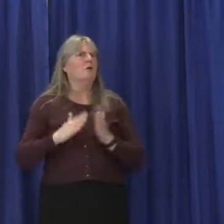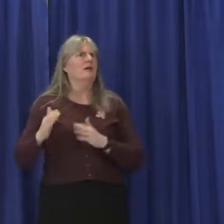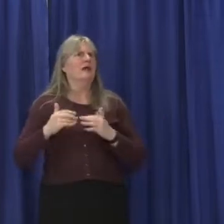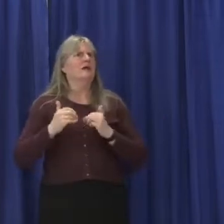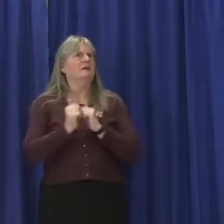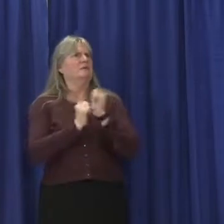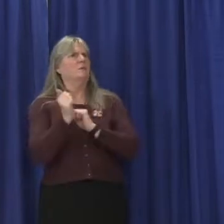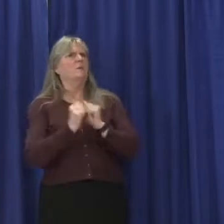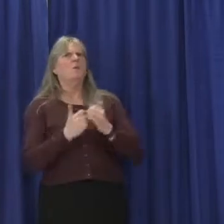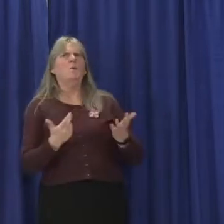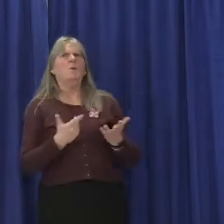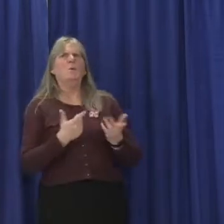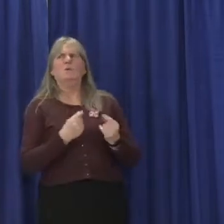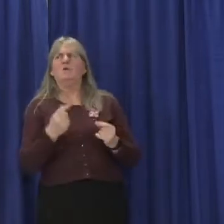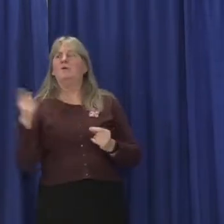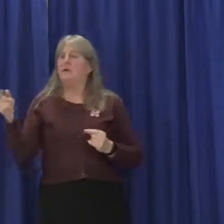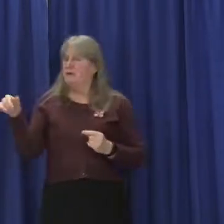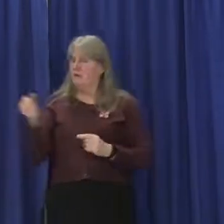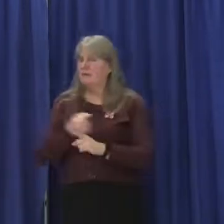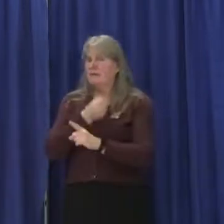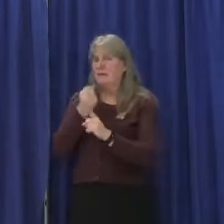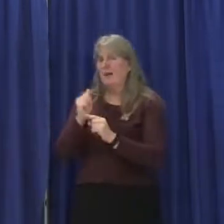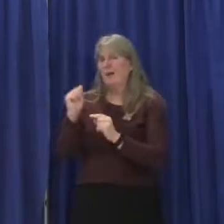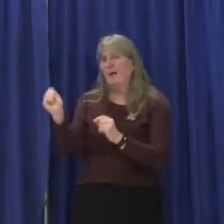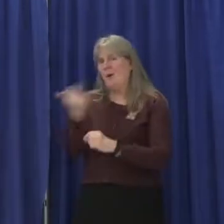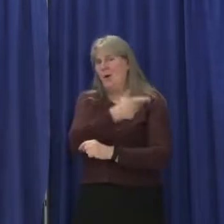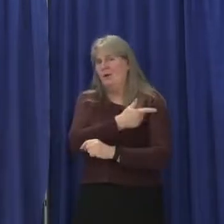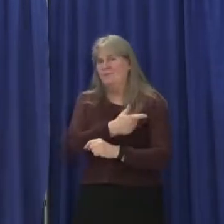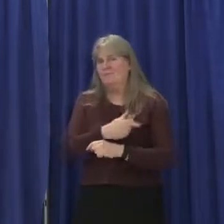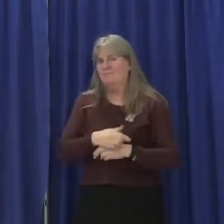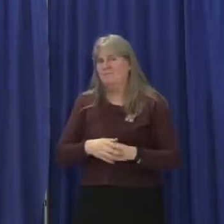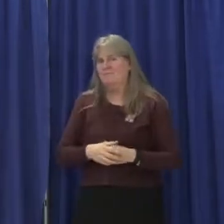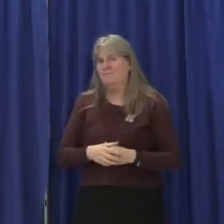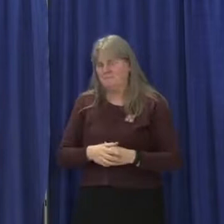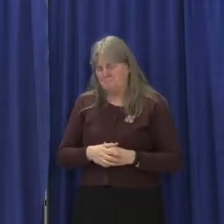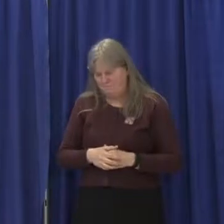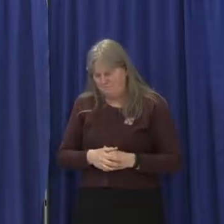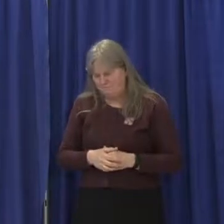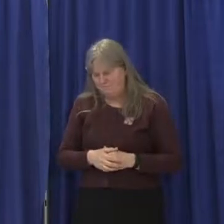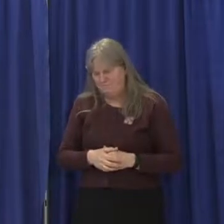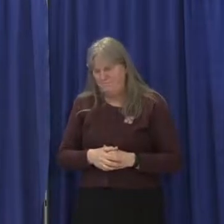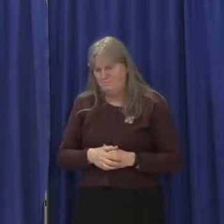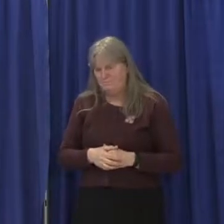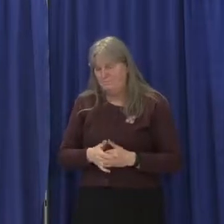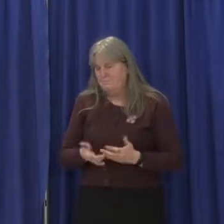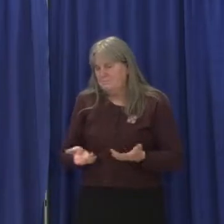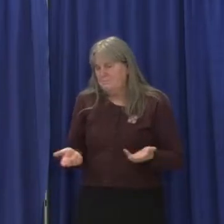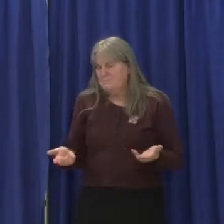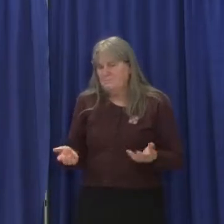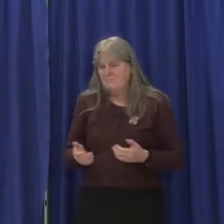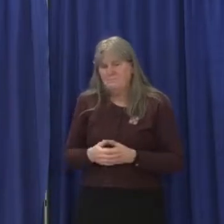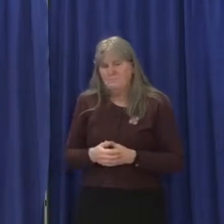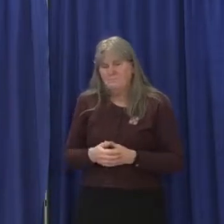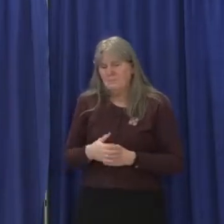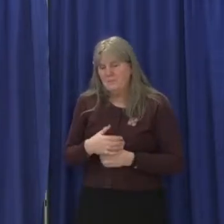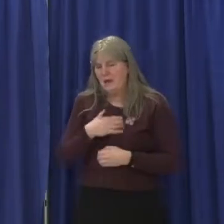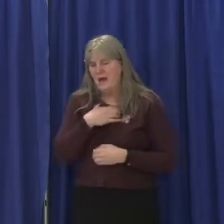Yeah, it's-- it's affecting everybody. It really is. I wish I had something really eloquent to say that made